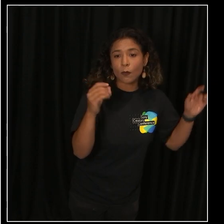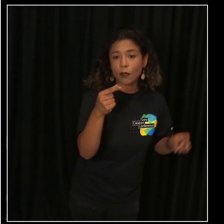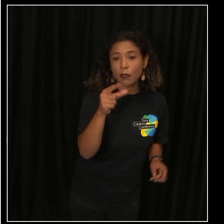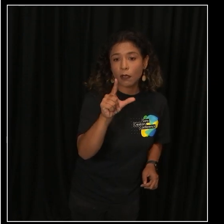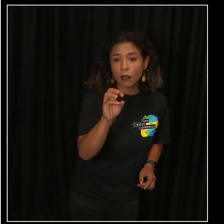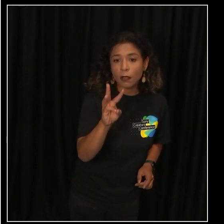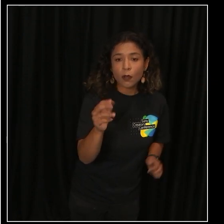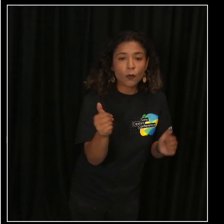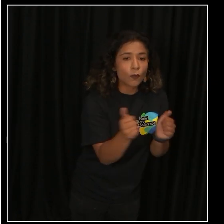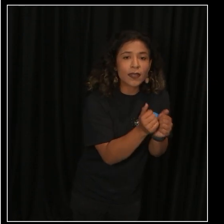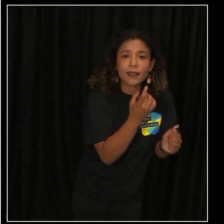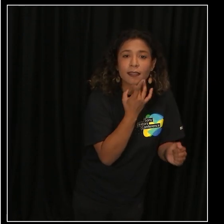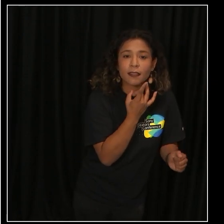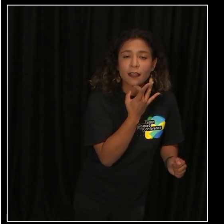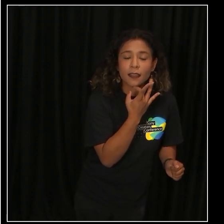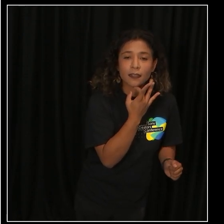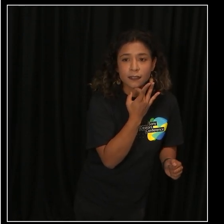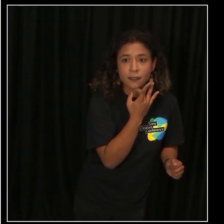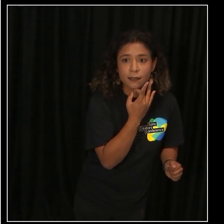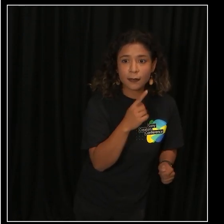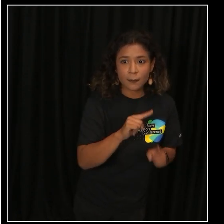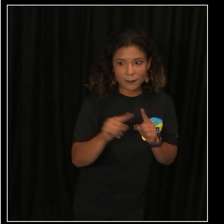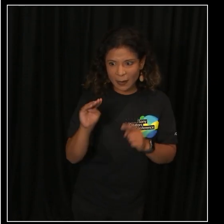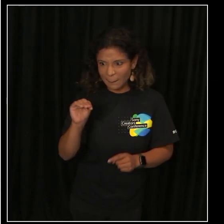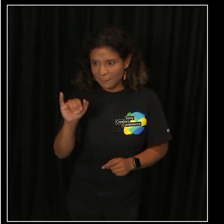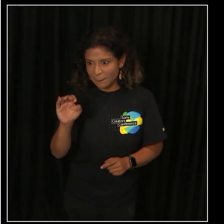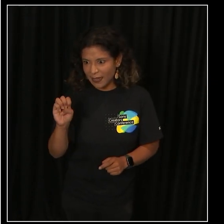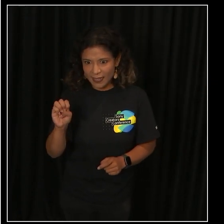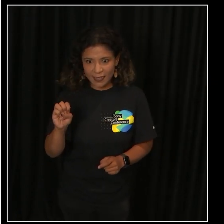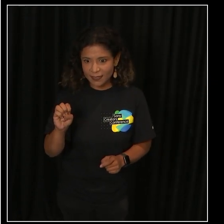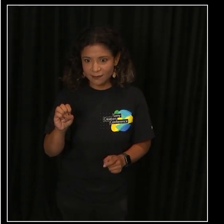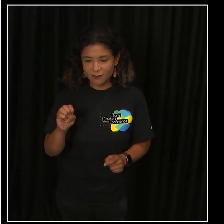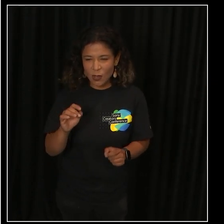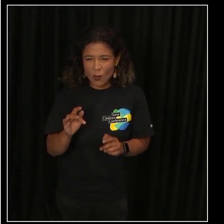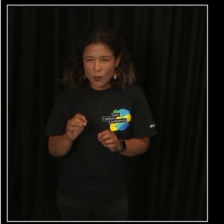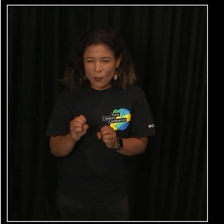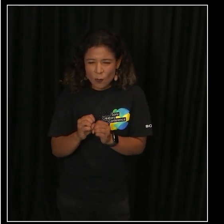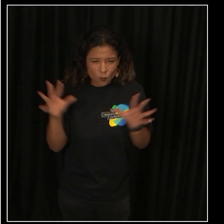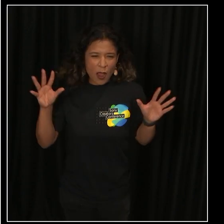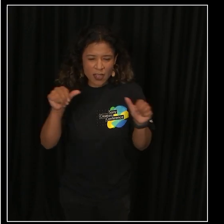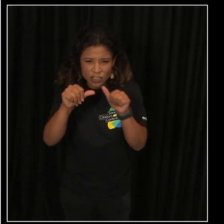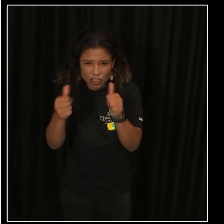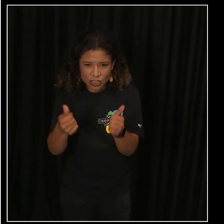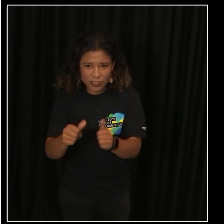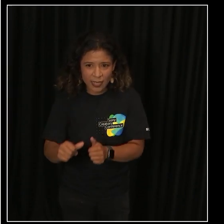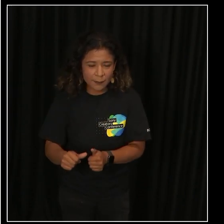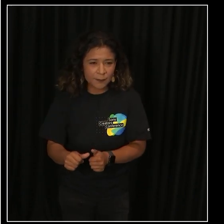the fade function of a Mie scattering had in such a complex shapes due to web interference.